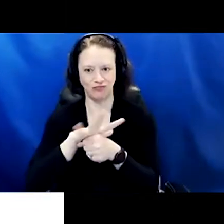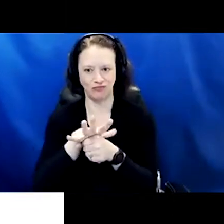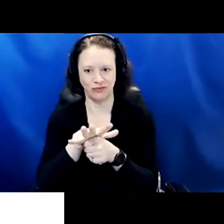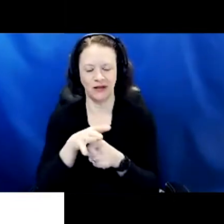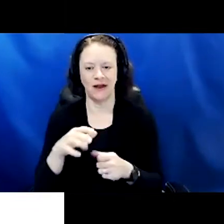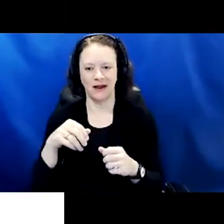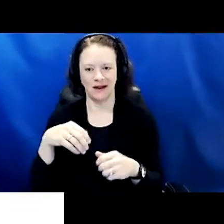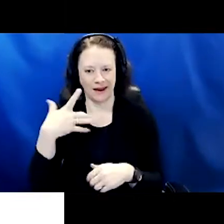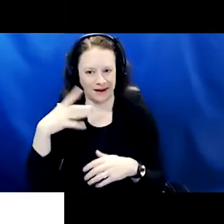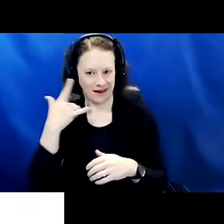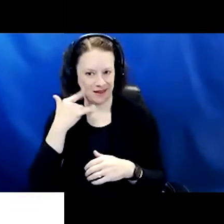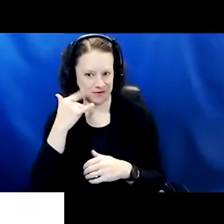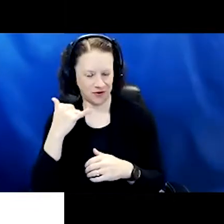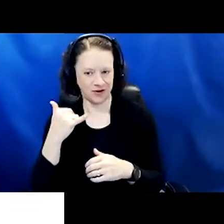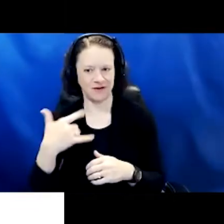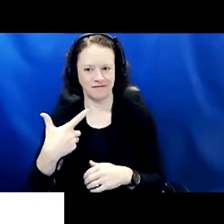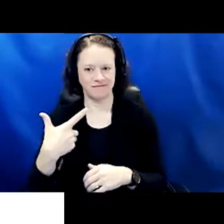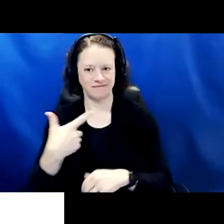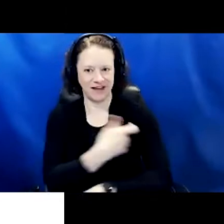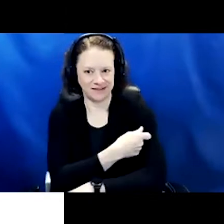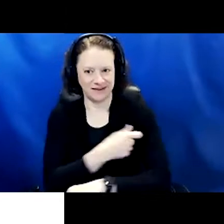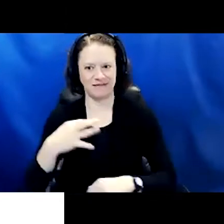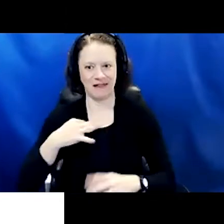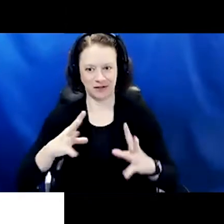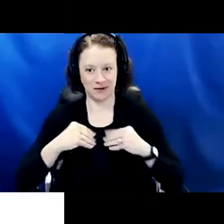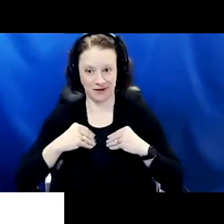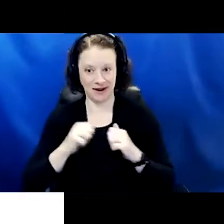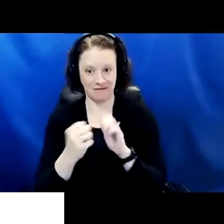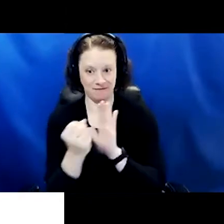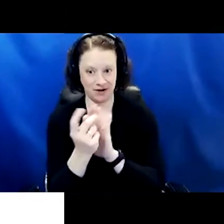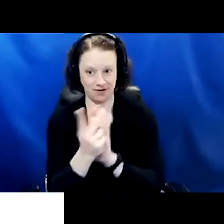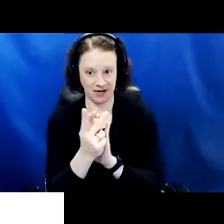and Verification question and answer session for March 12th.